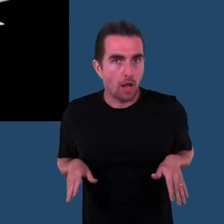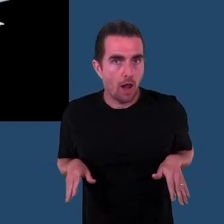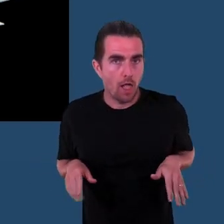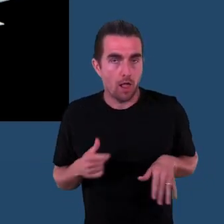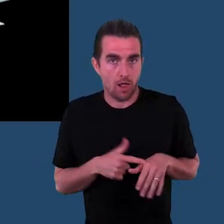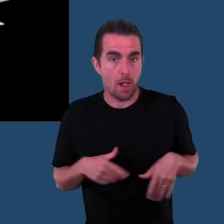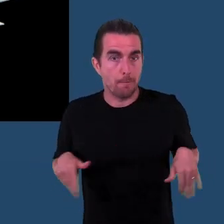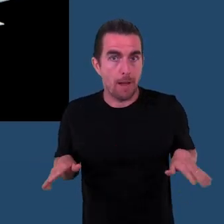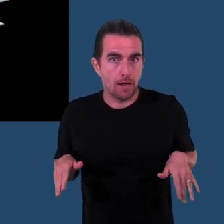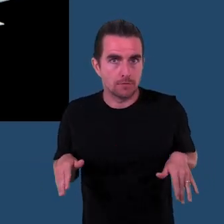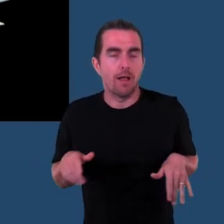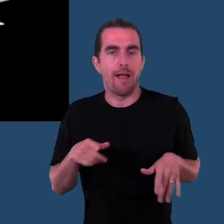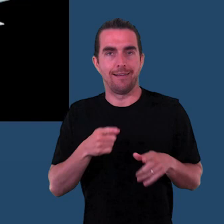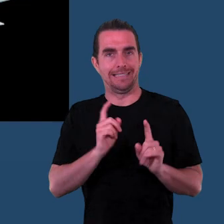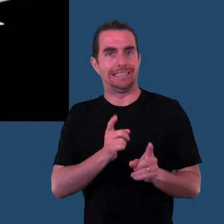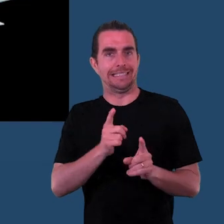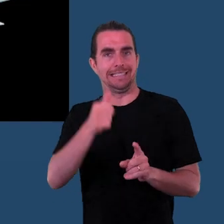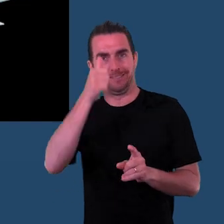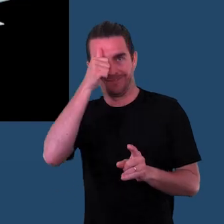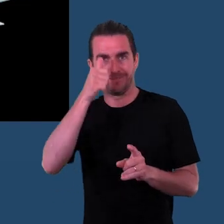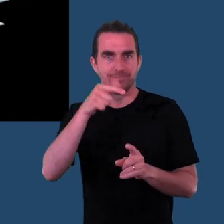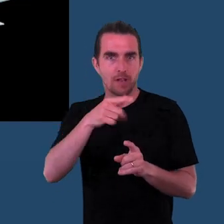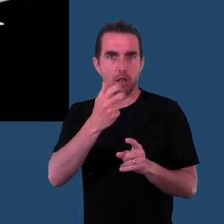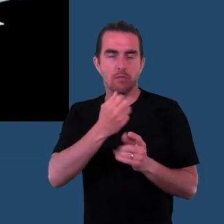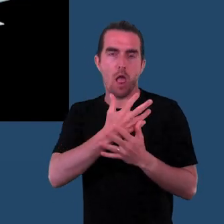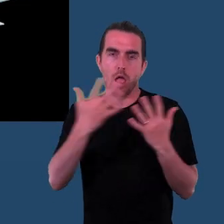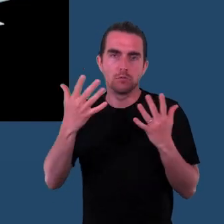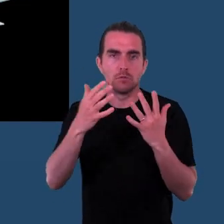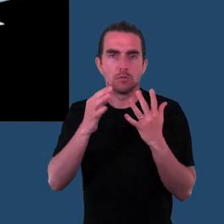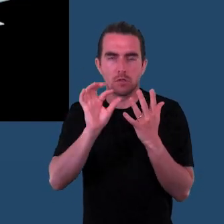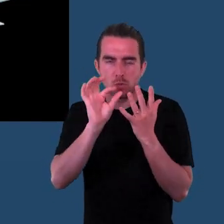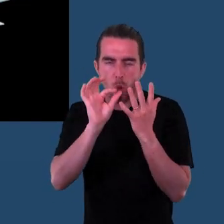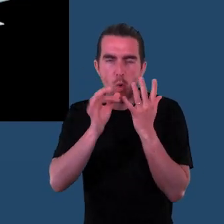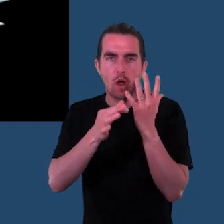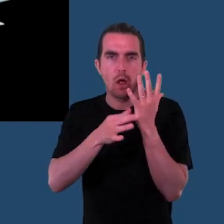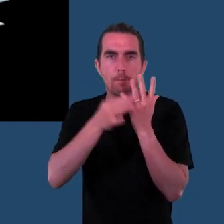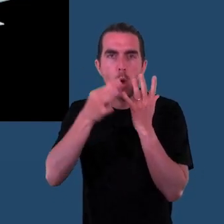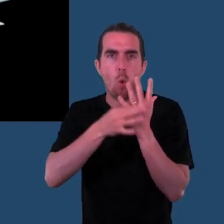and this is essentially made up of lots of little finger bones.